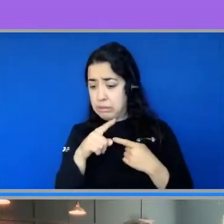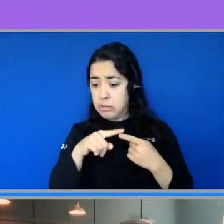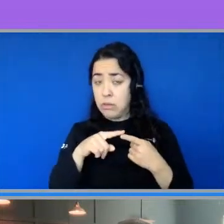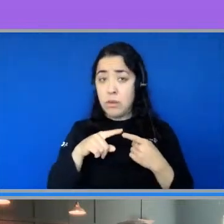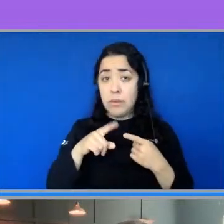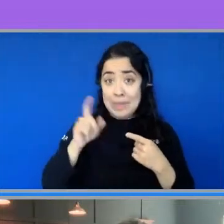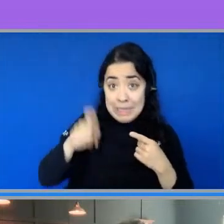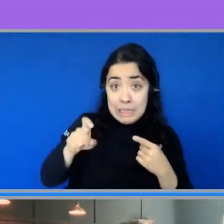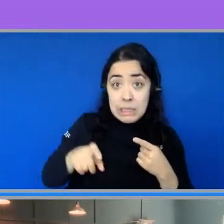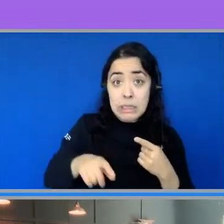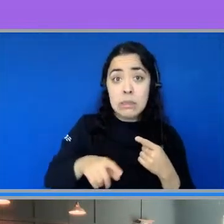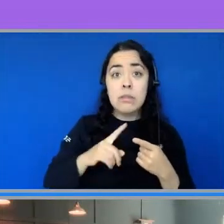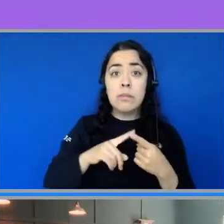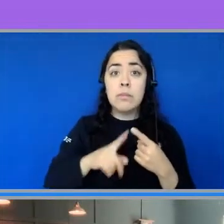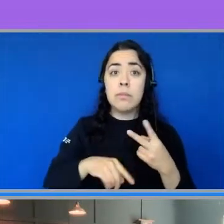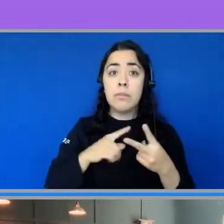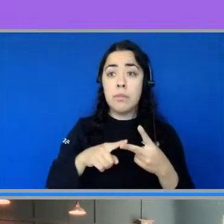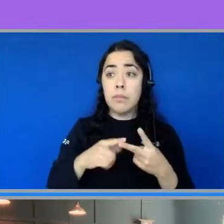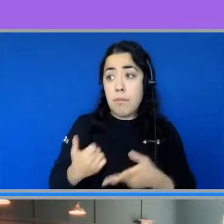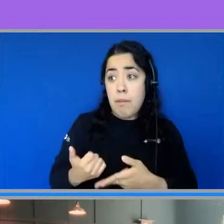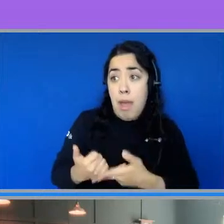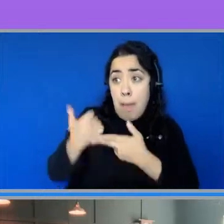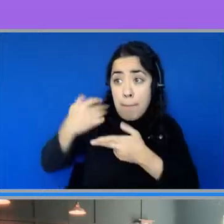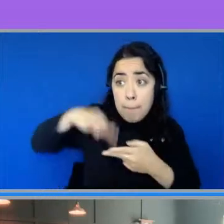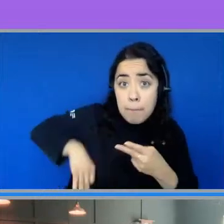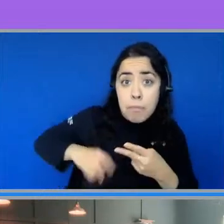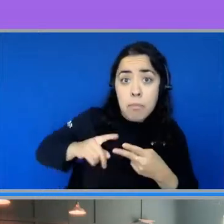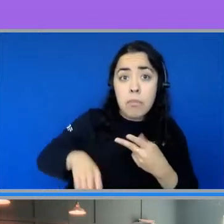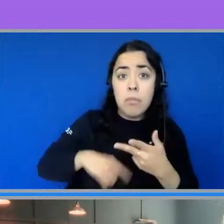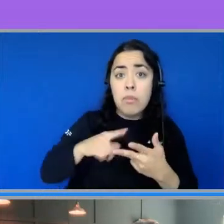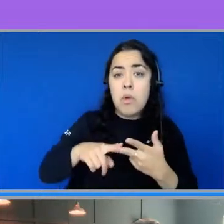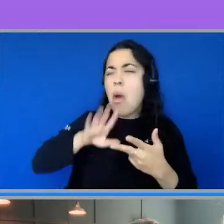or not needed for completing their goal? If it is needed, the